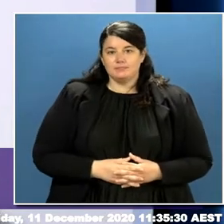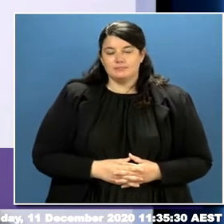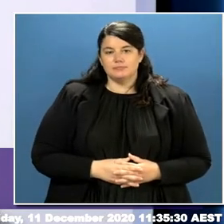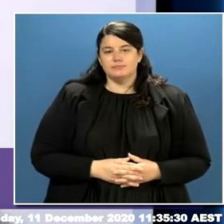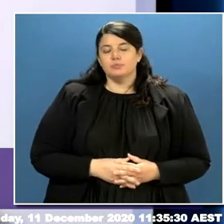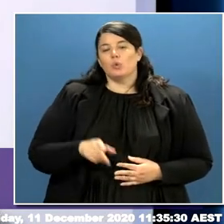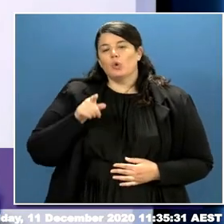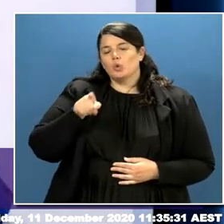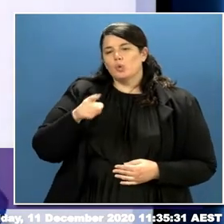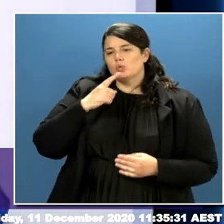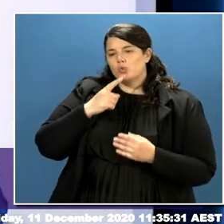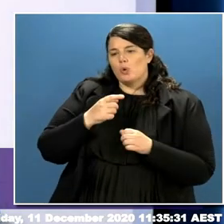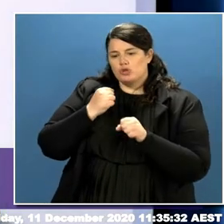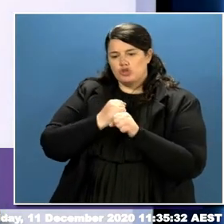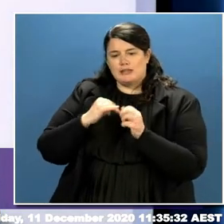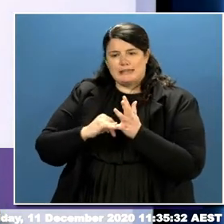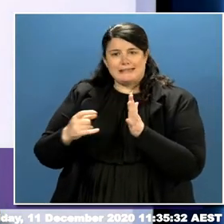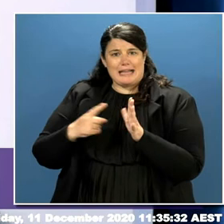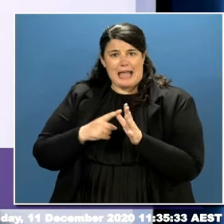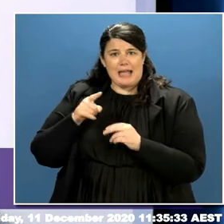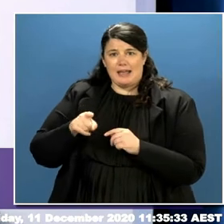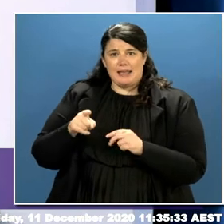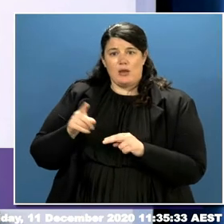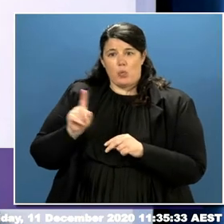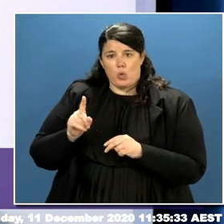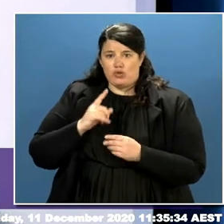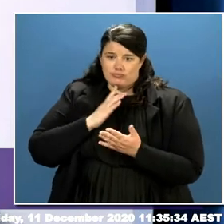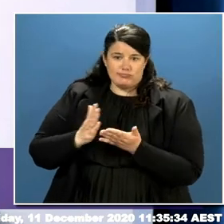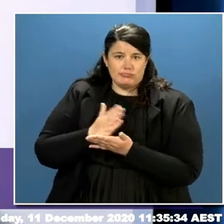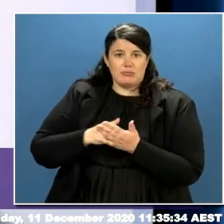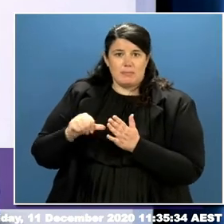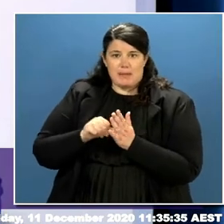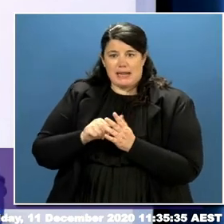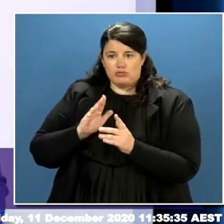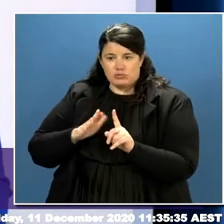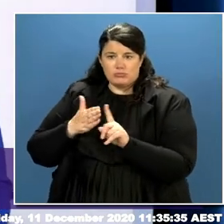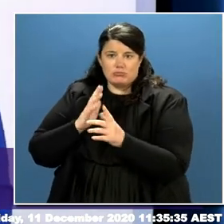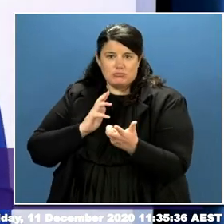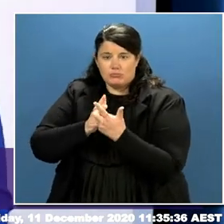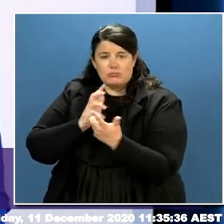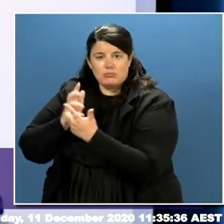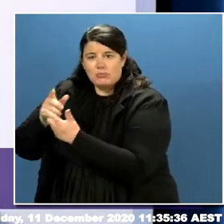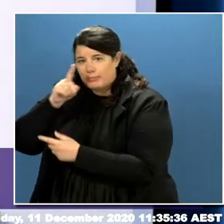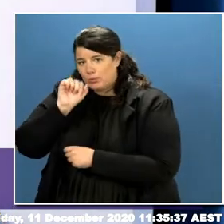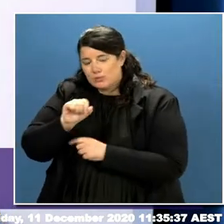GSA is a 'for profit, for purpose' organisation which works with clients